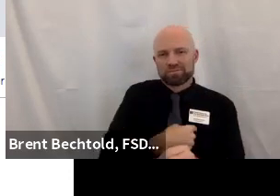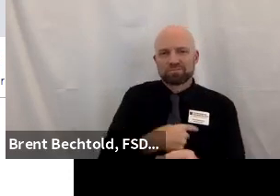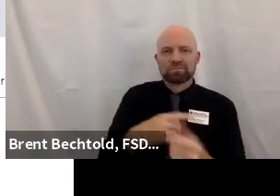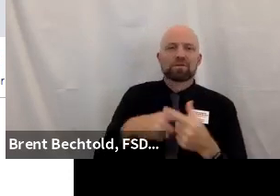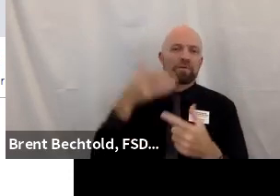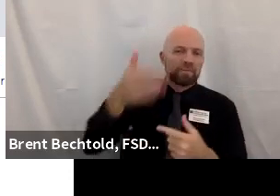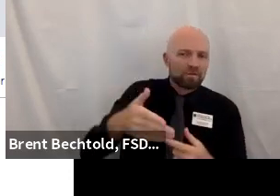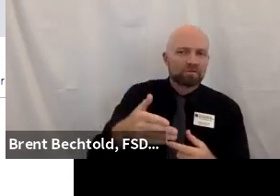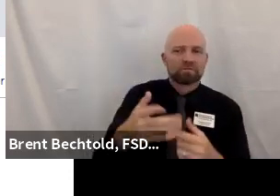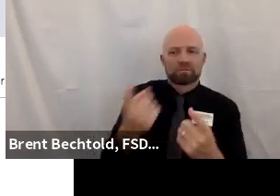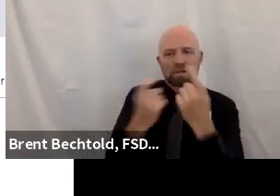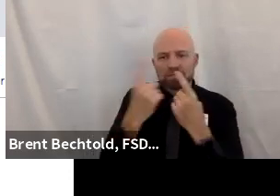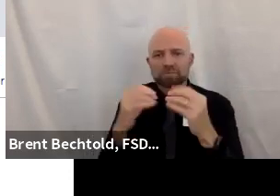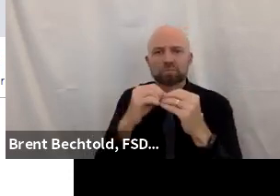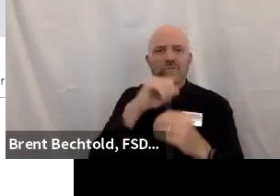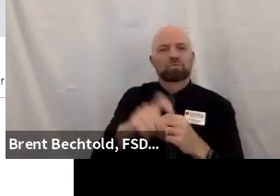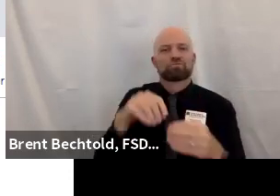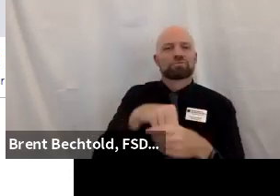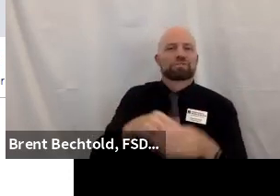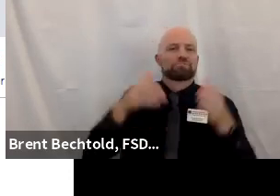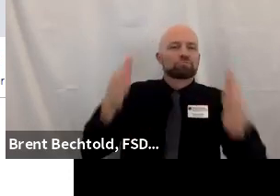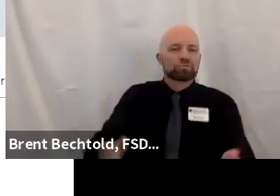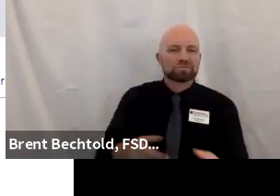so please, at the FEDHH conference, so please, I'll be there doing this live in person